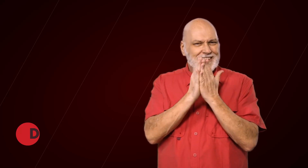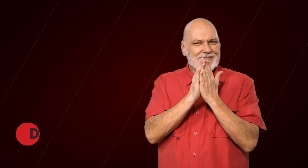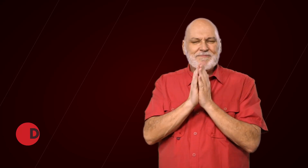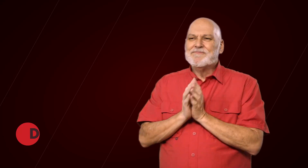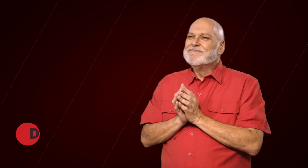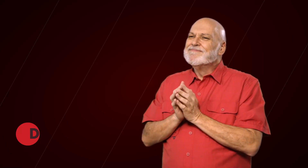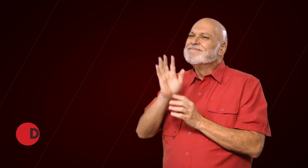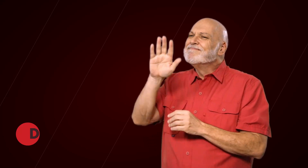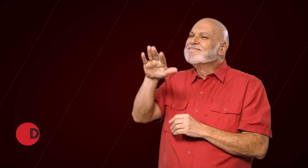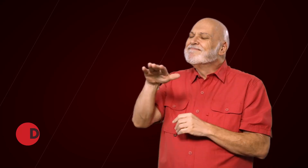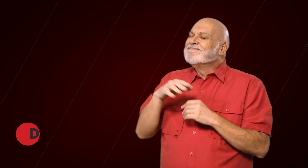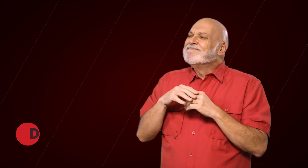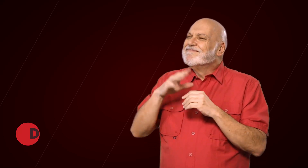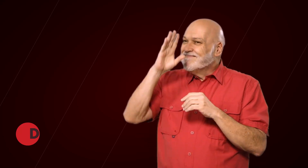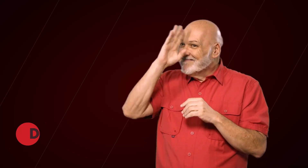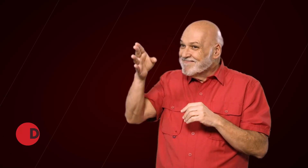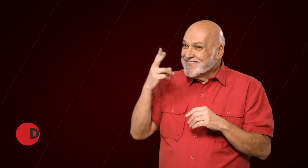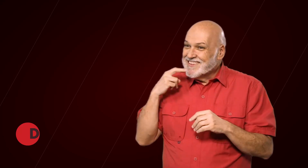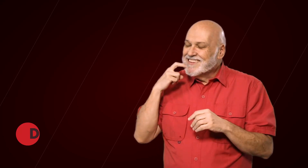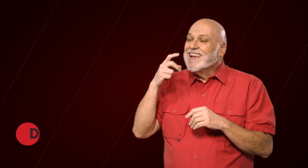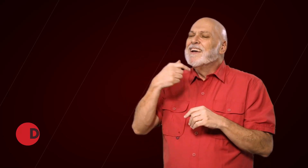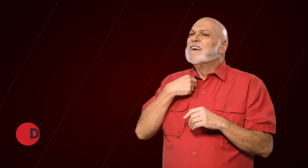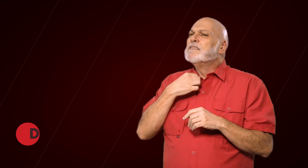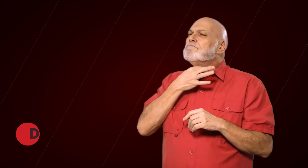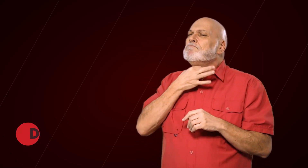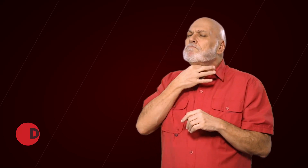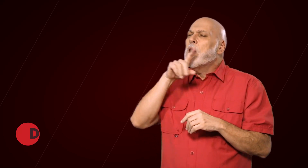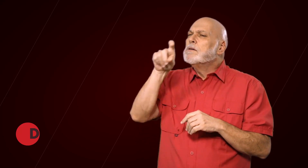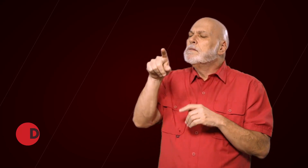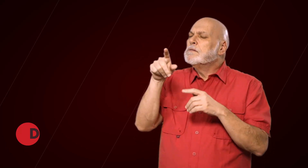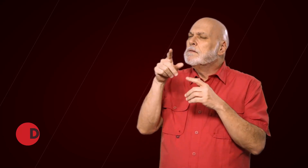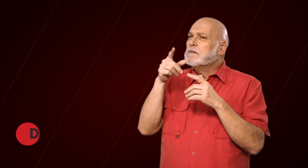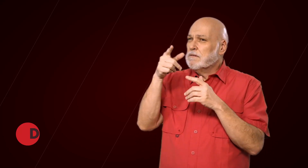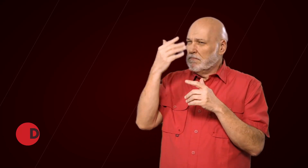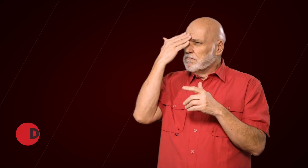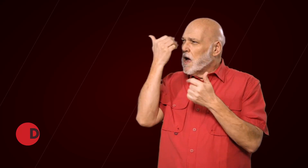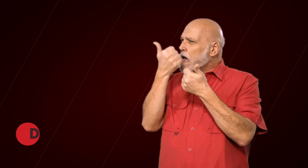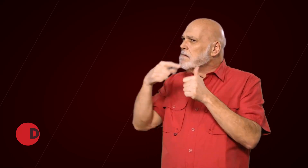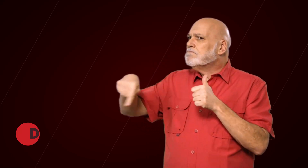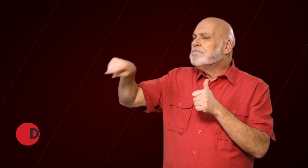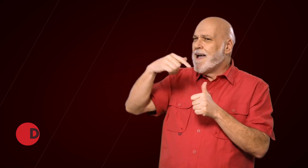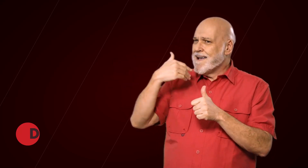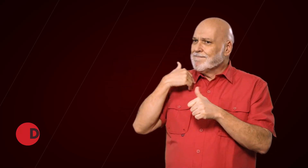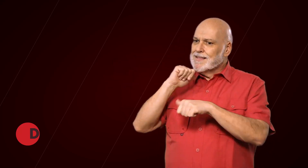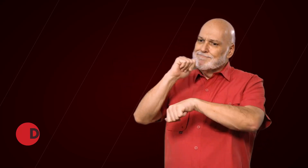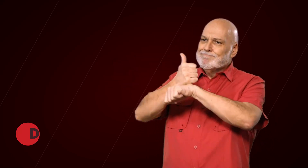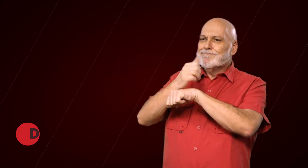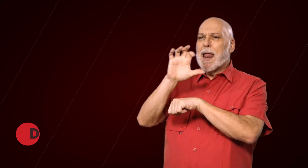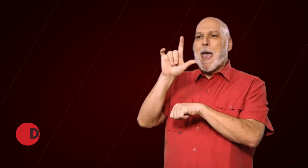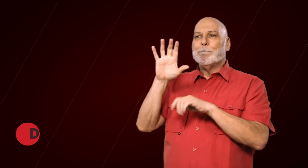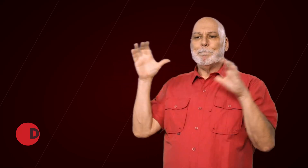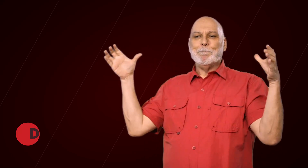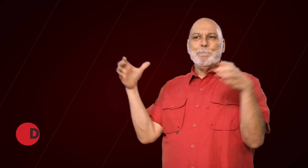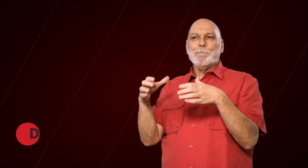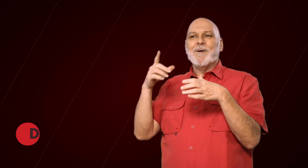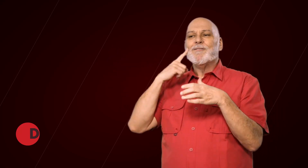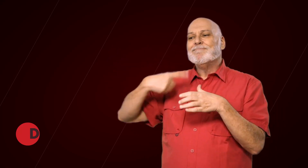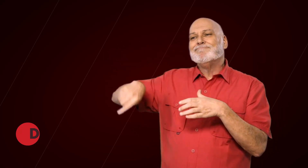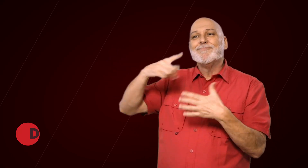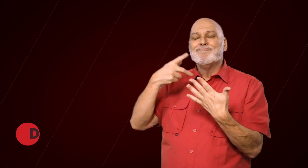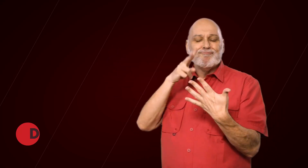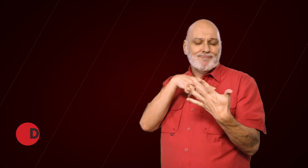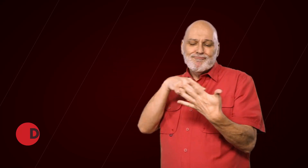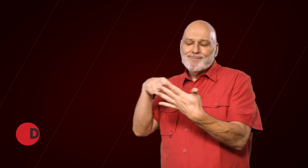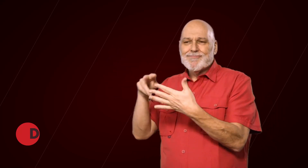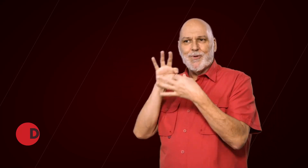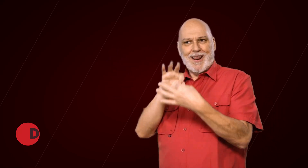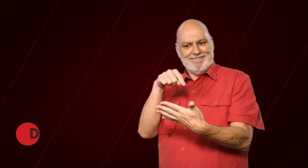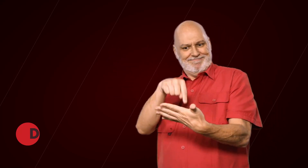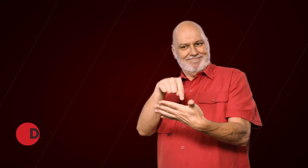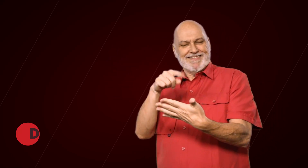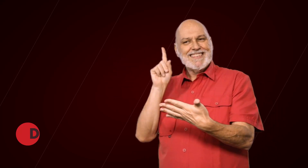were you able to find out more about a club for people to get